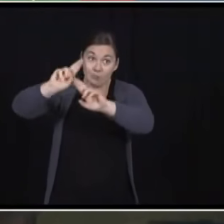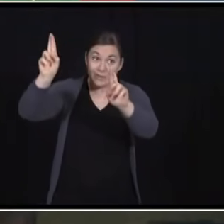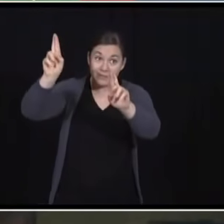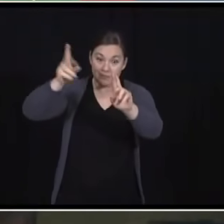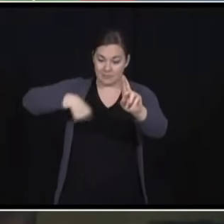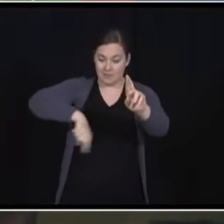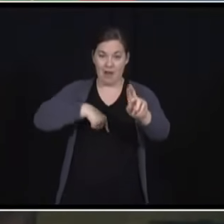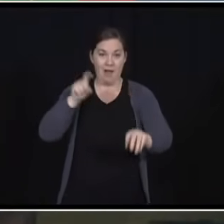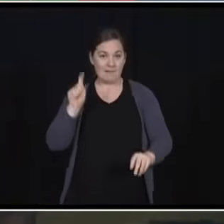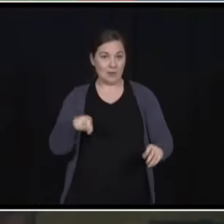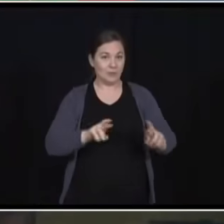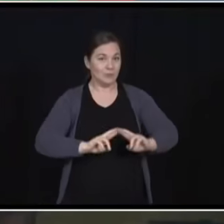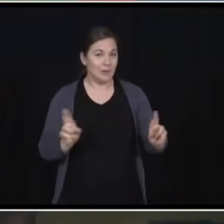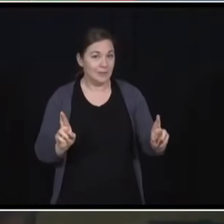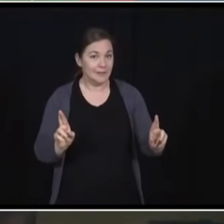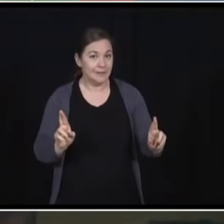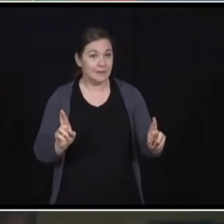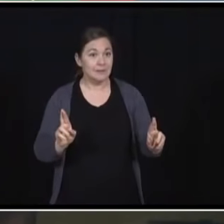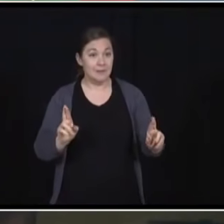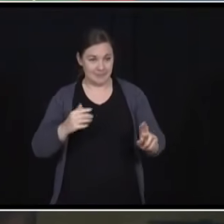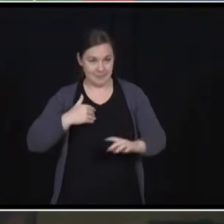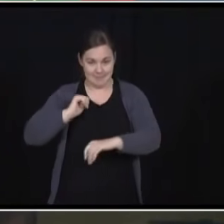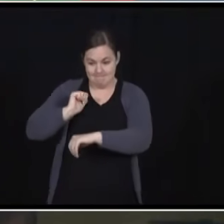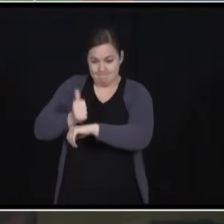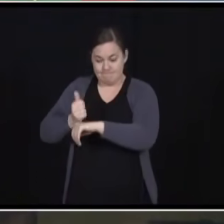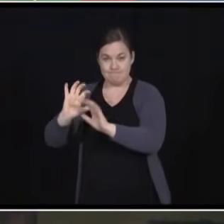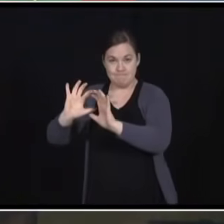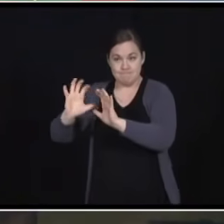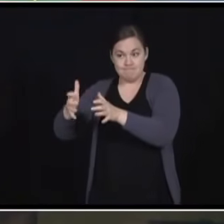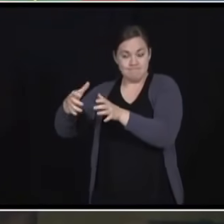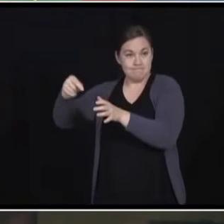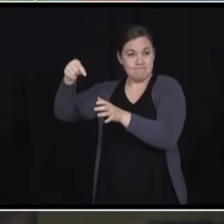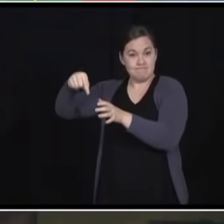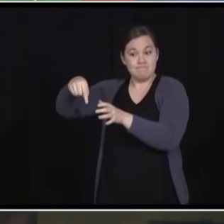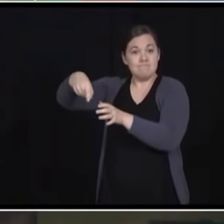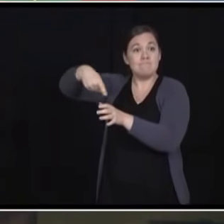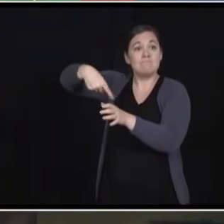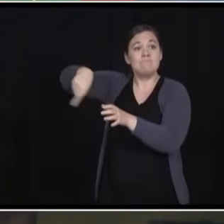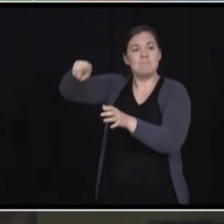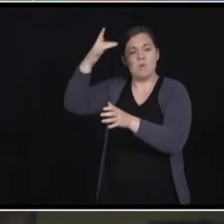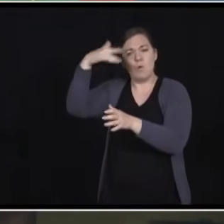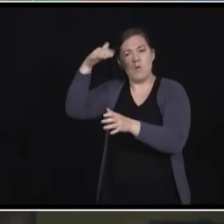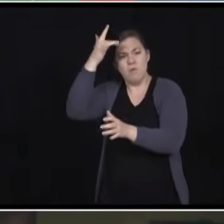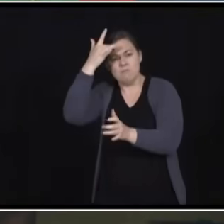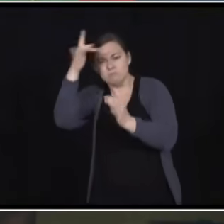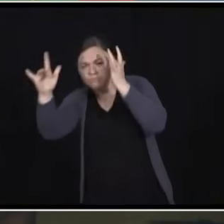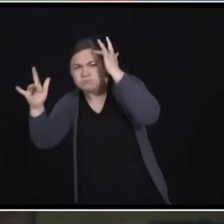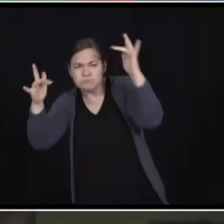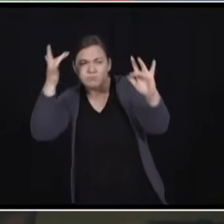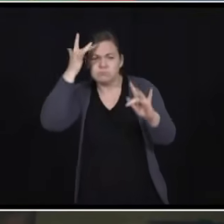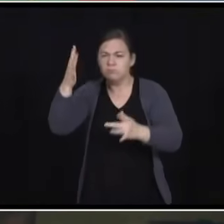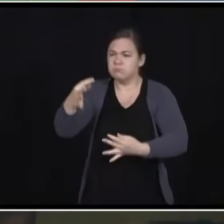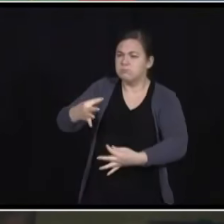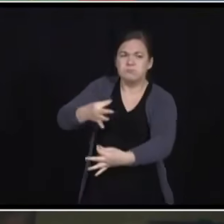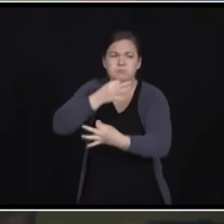It won't be easy, so we need to do everything in our power to be ready. We are being told that by